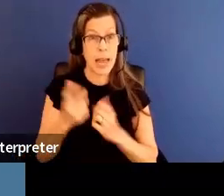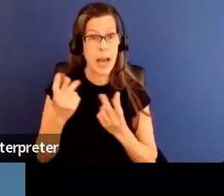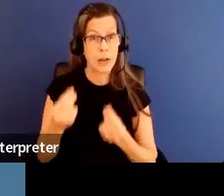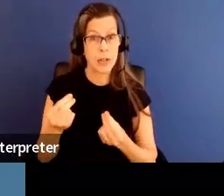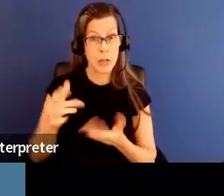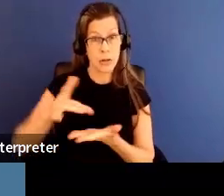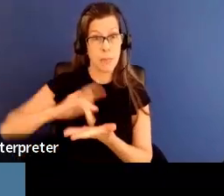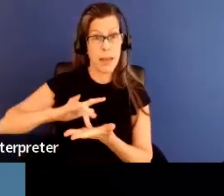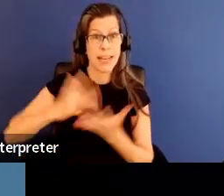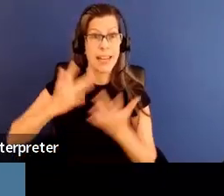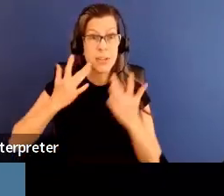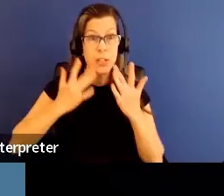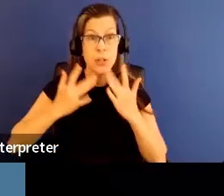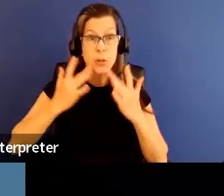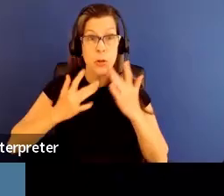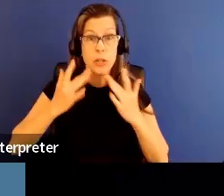Any other questions right now so